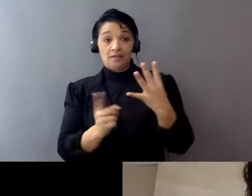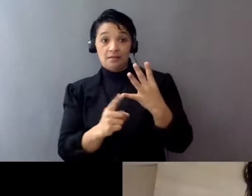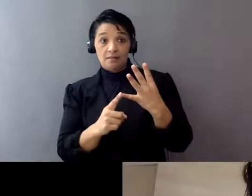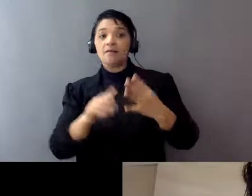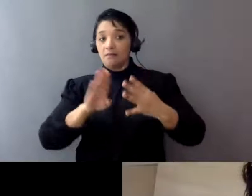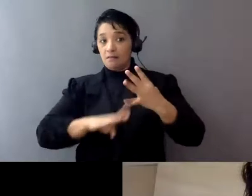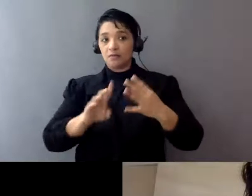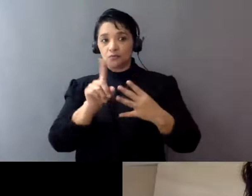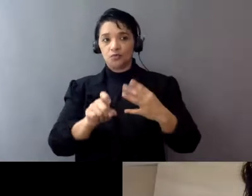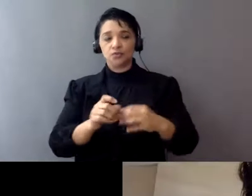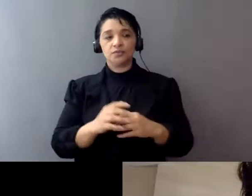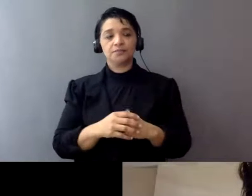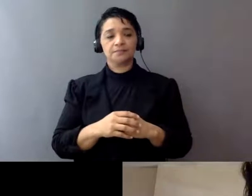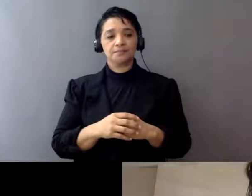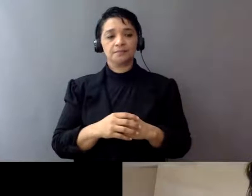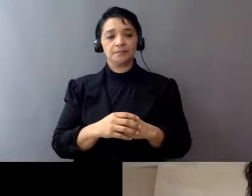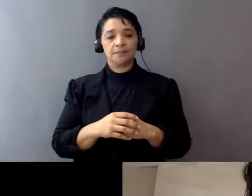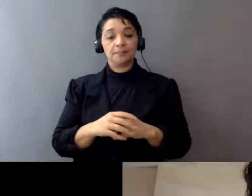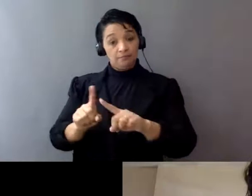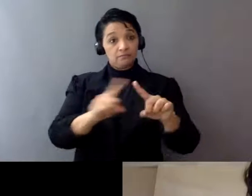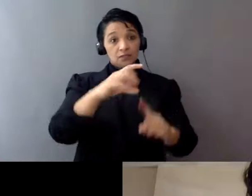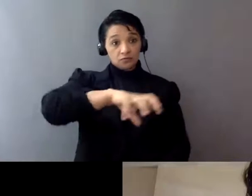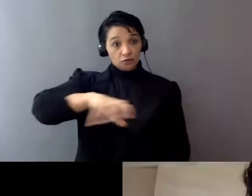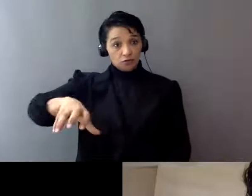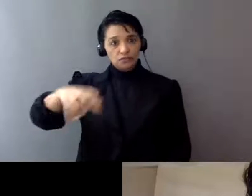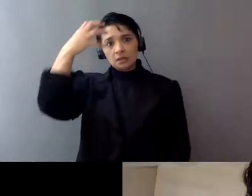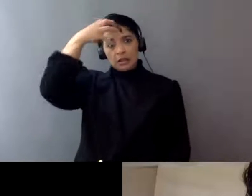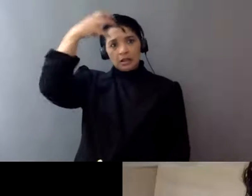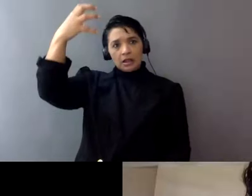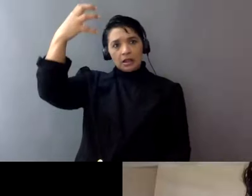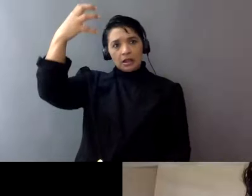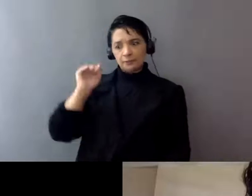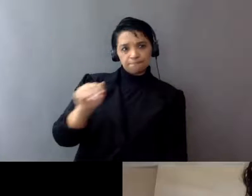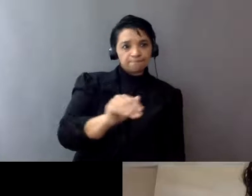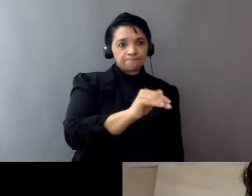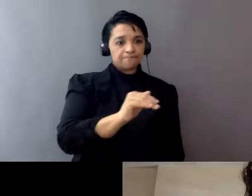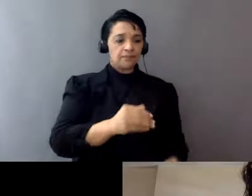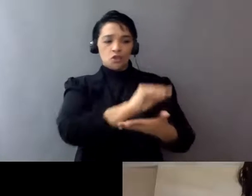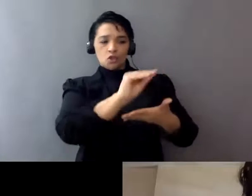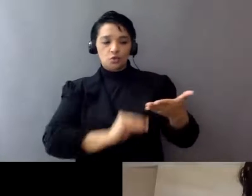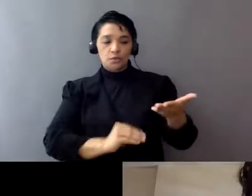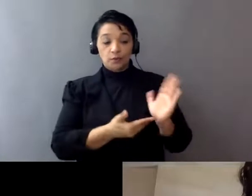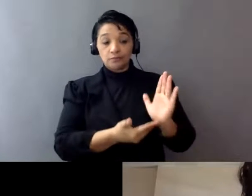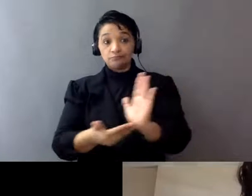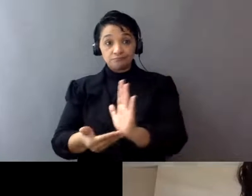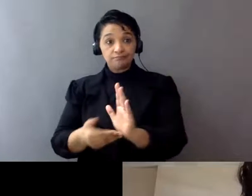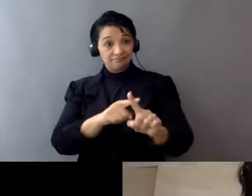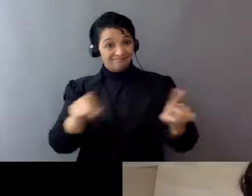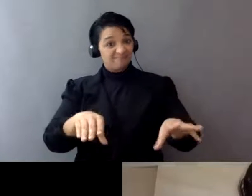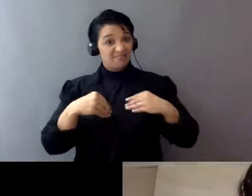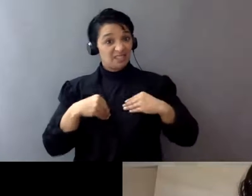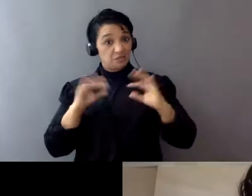Were the governments from various countries that received the data reports from OPDs accepted?